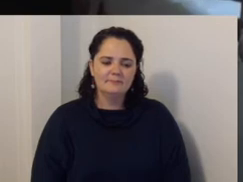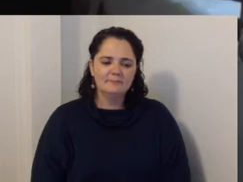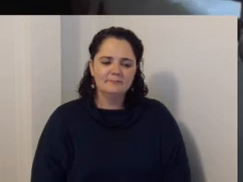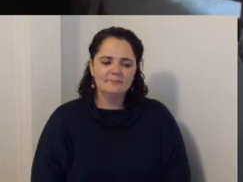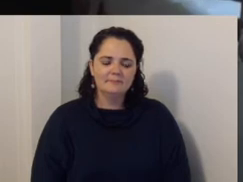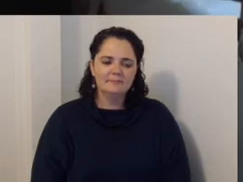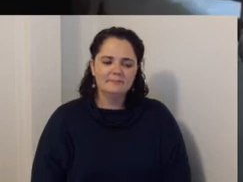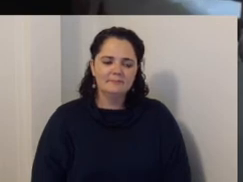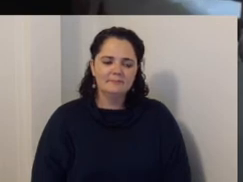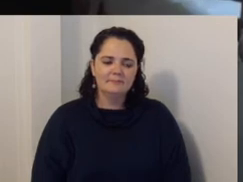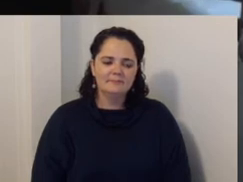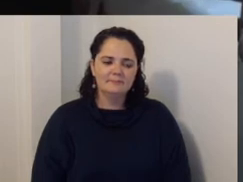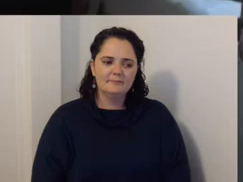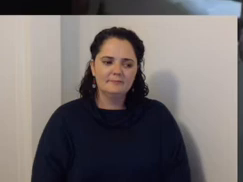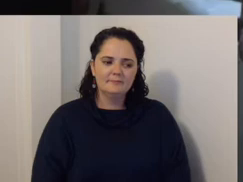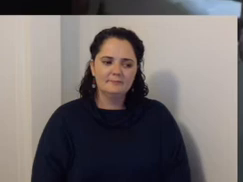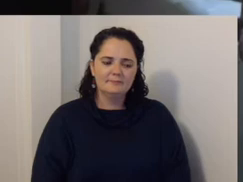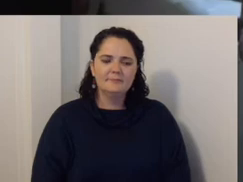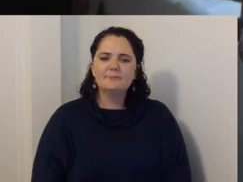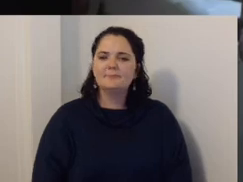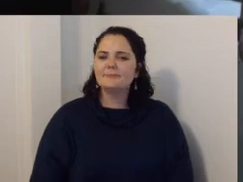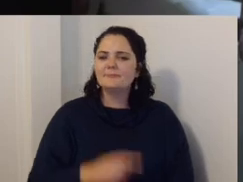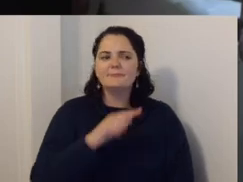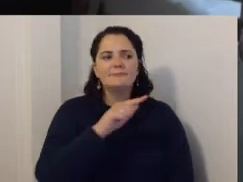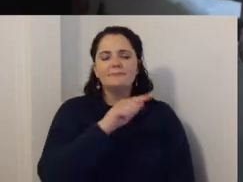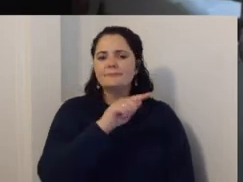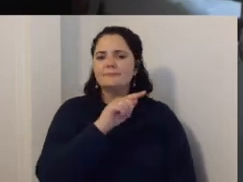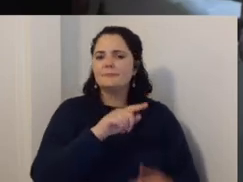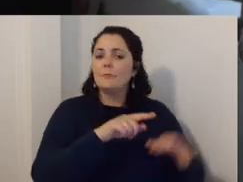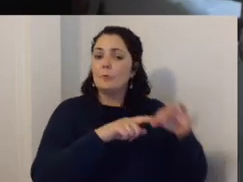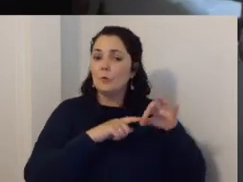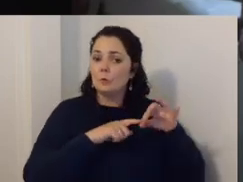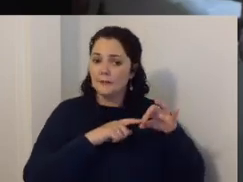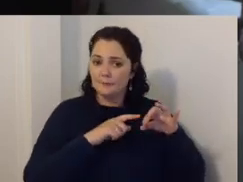no you you shouldn't have to rub out the the there was a question about uh some people still